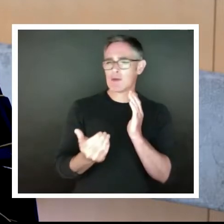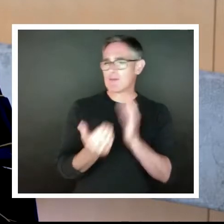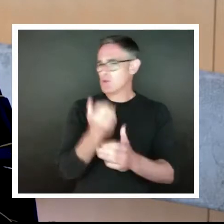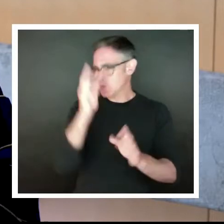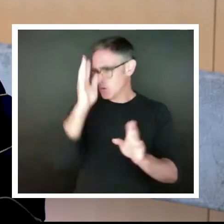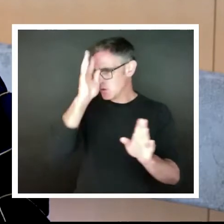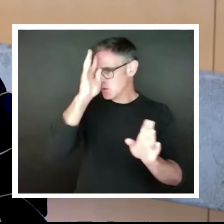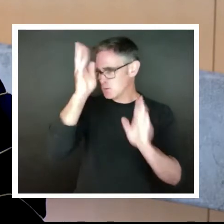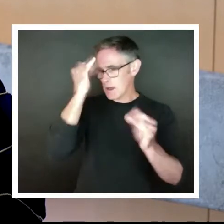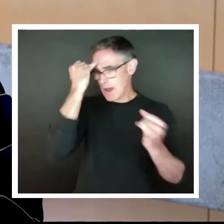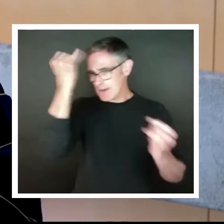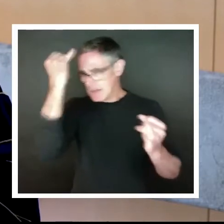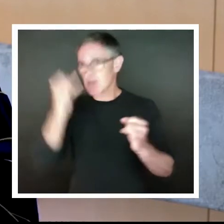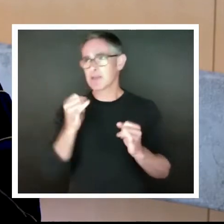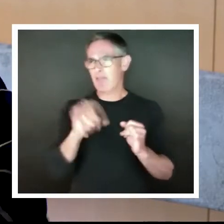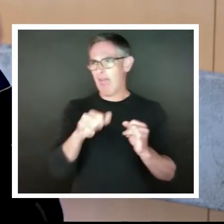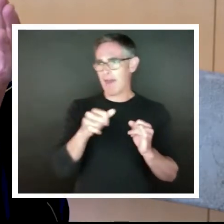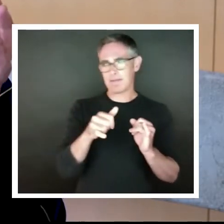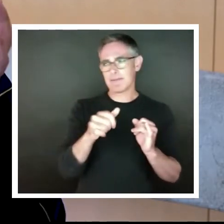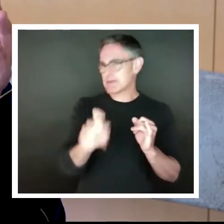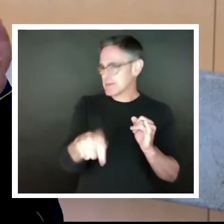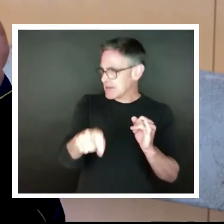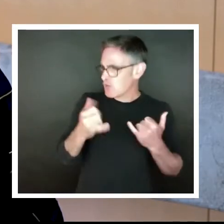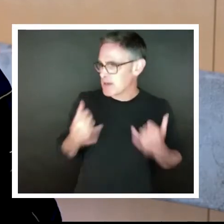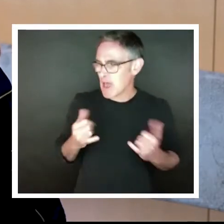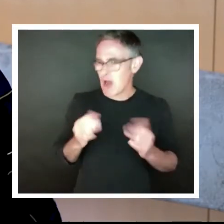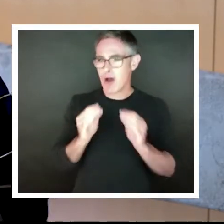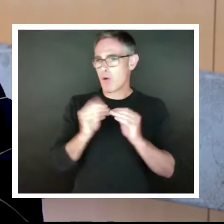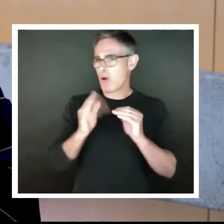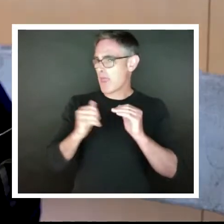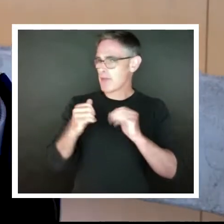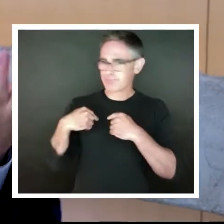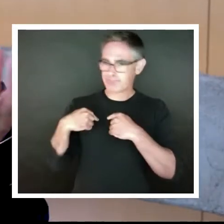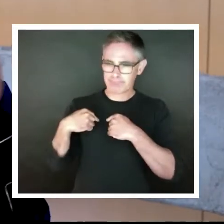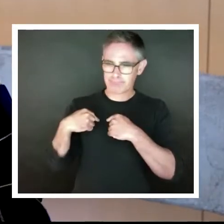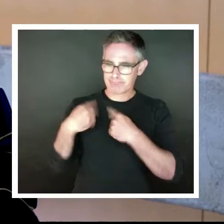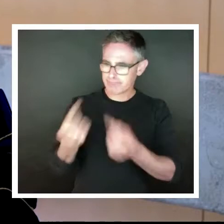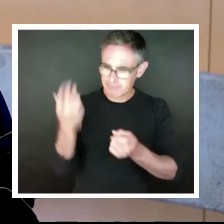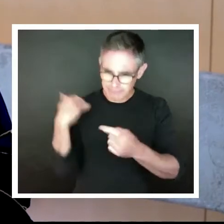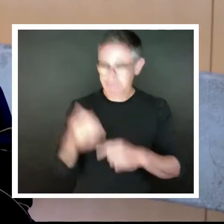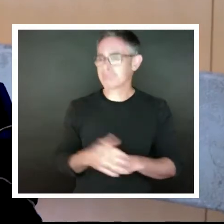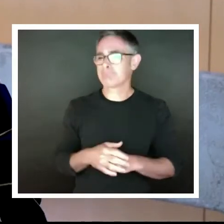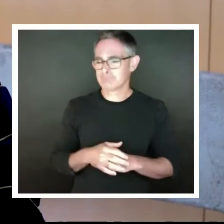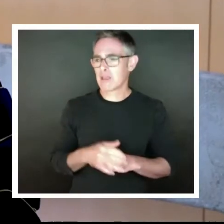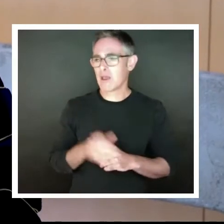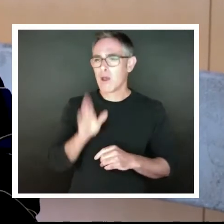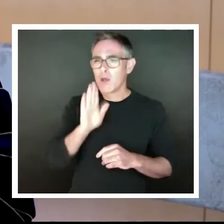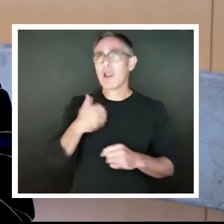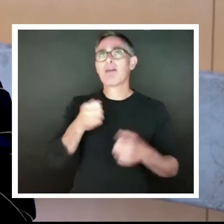are more important now than at any time in the past century. You will have opportunities to transform society,